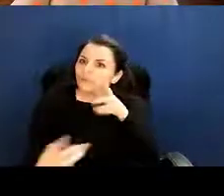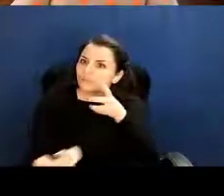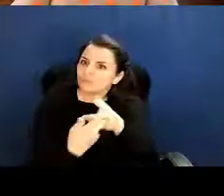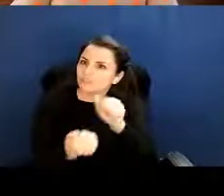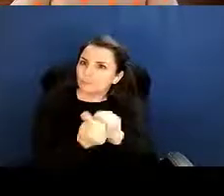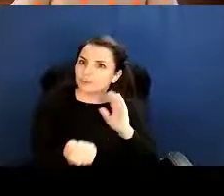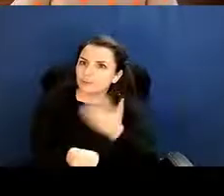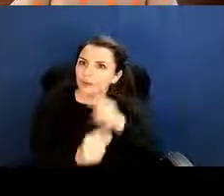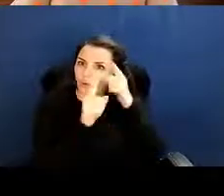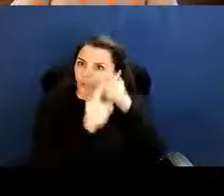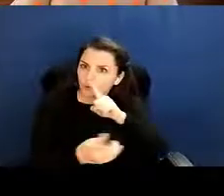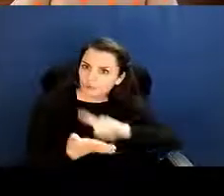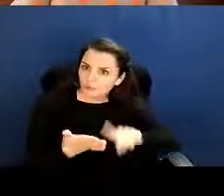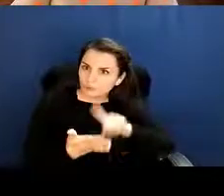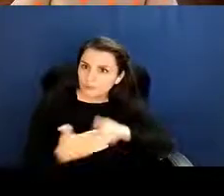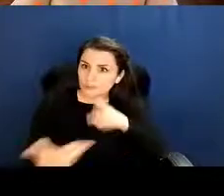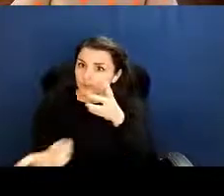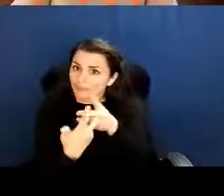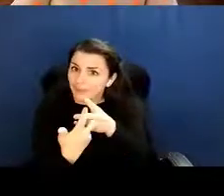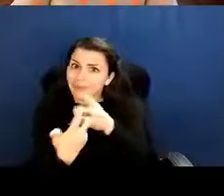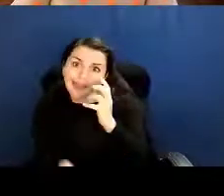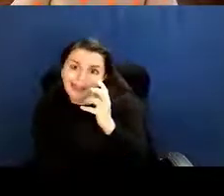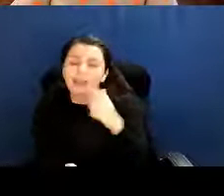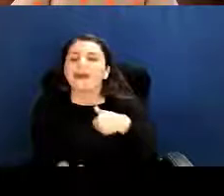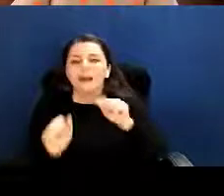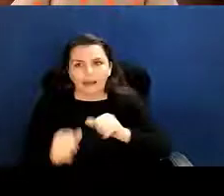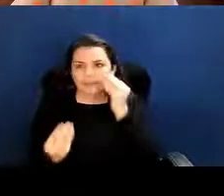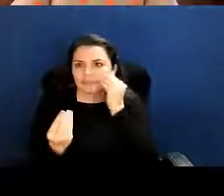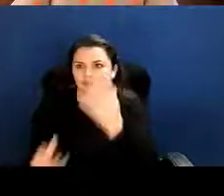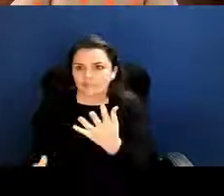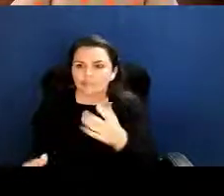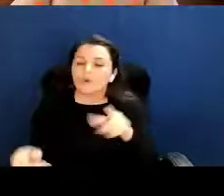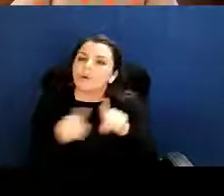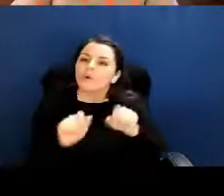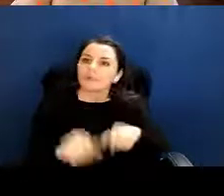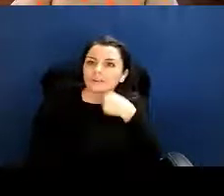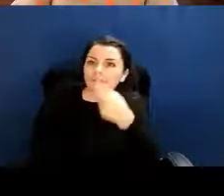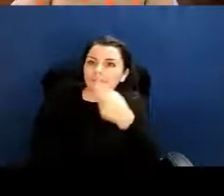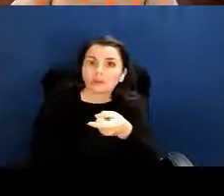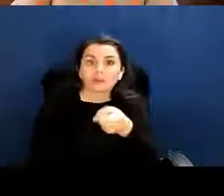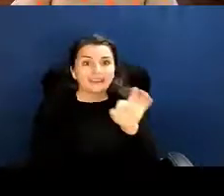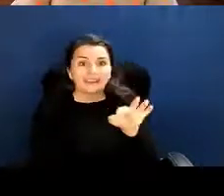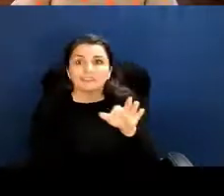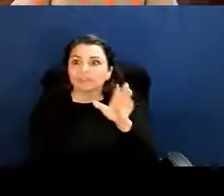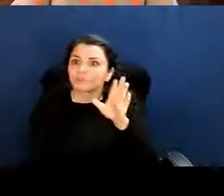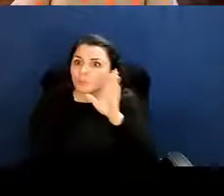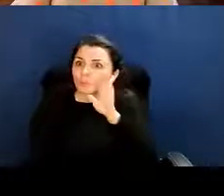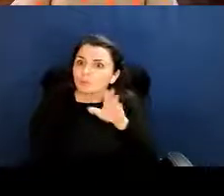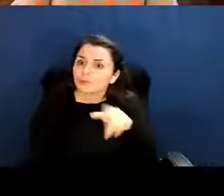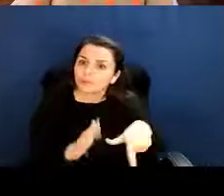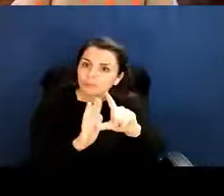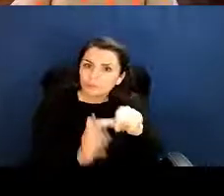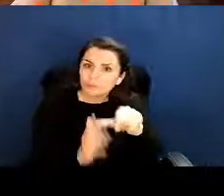where I think your application is likely to be reviewed. I can also give feedback on your proposed aims.